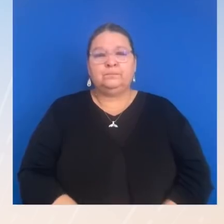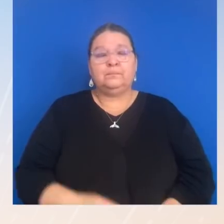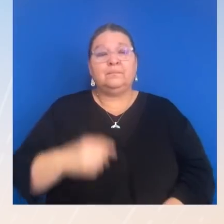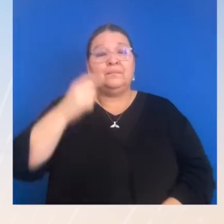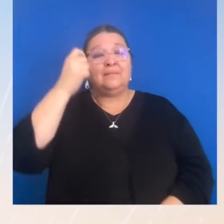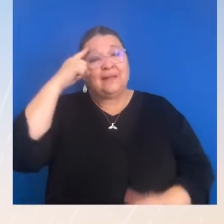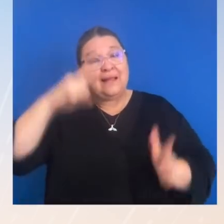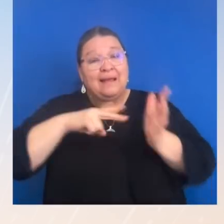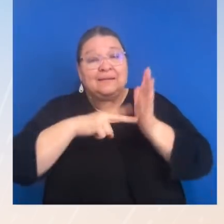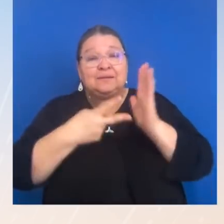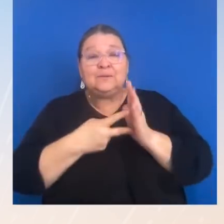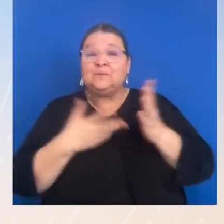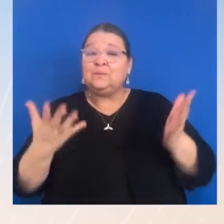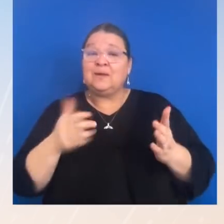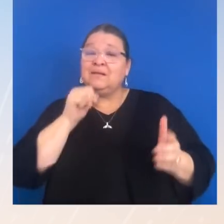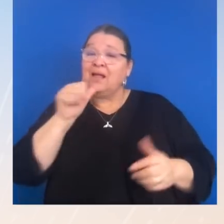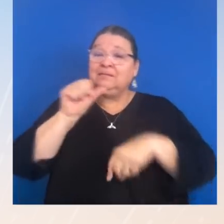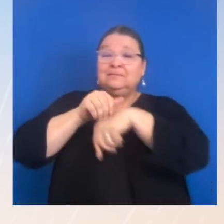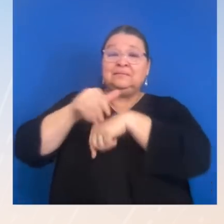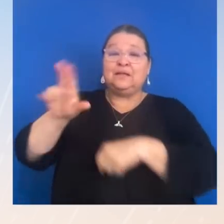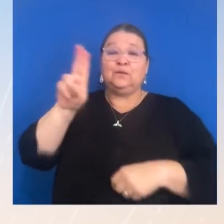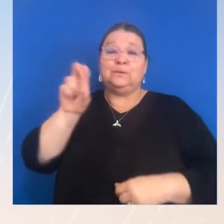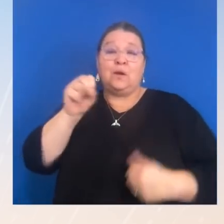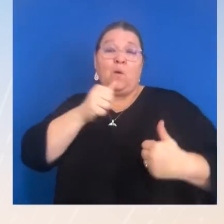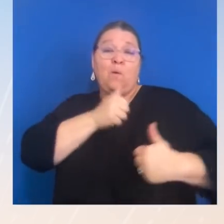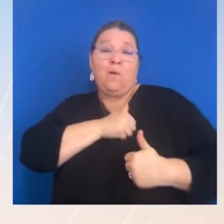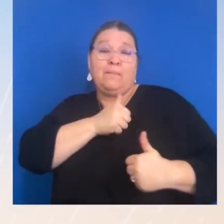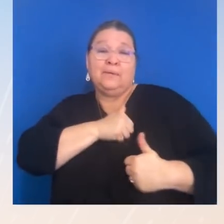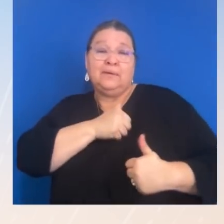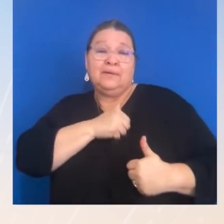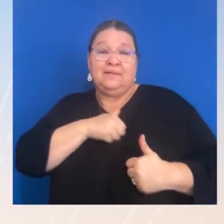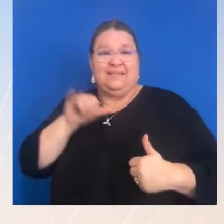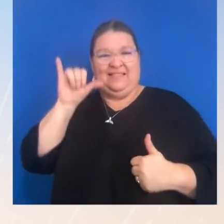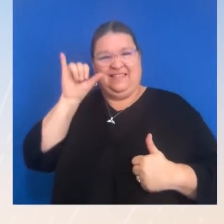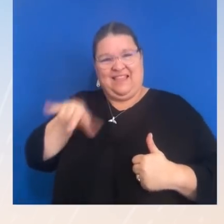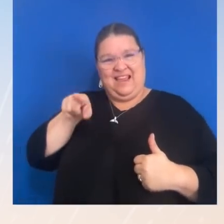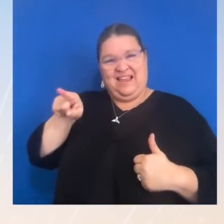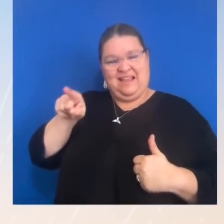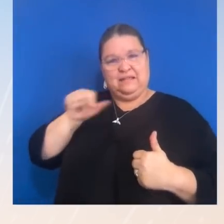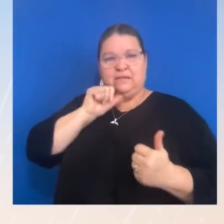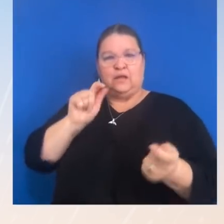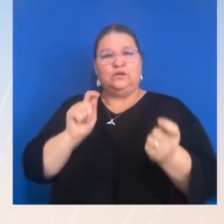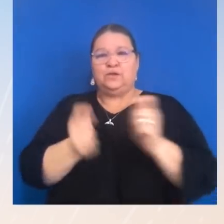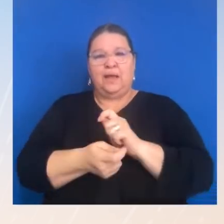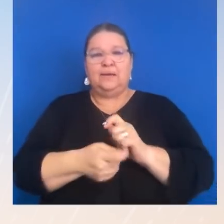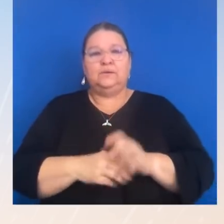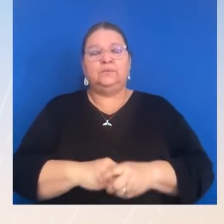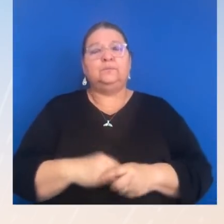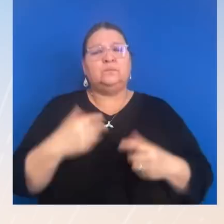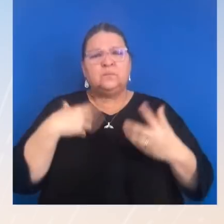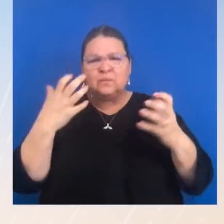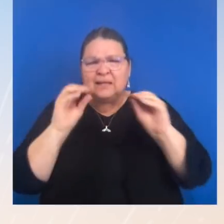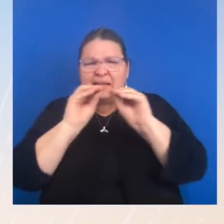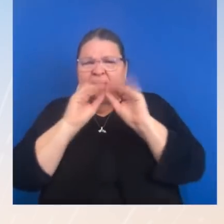if there is a chemical weapons attack, that calculus will not change. So I just want to be clear on what the U.S. response would be if this happens. Ms. Psaki: Again, there has not been